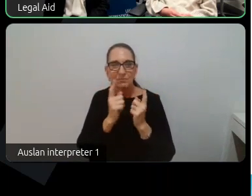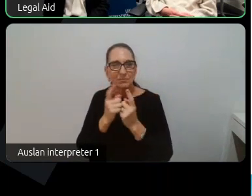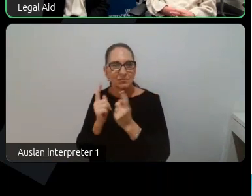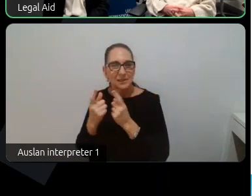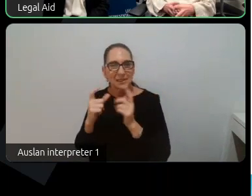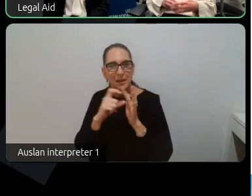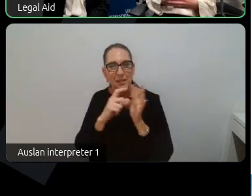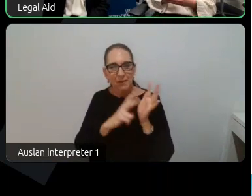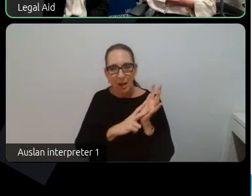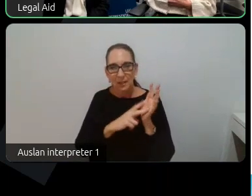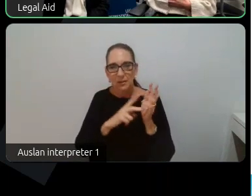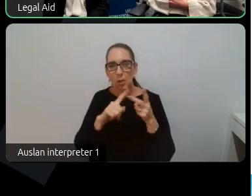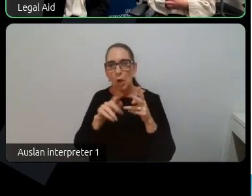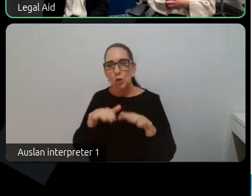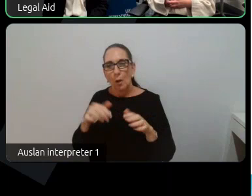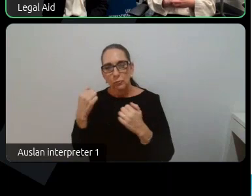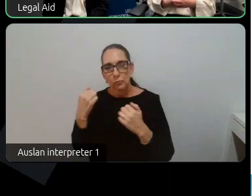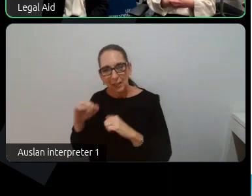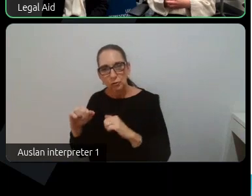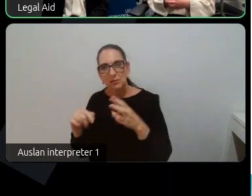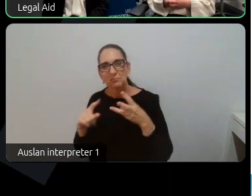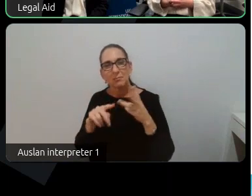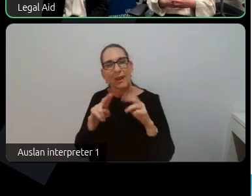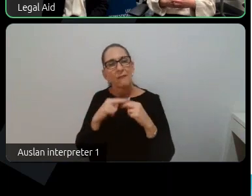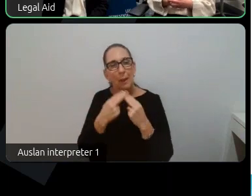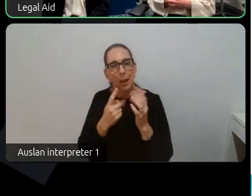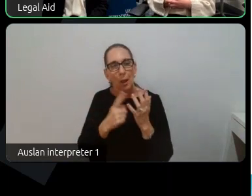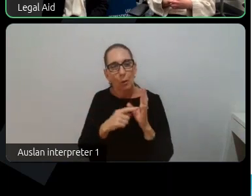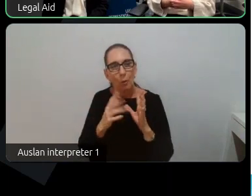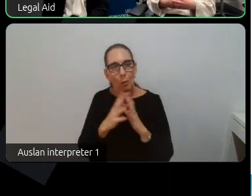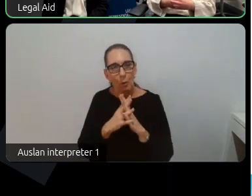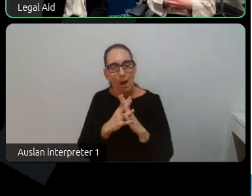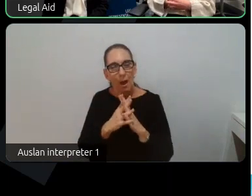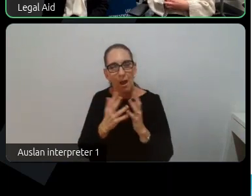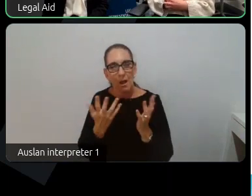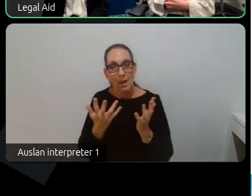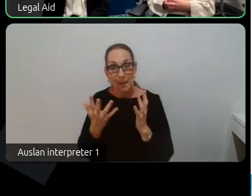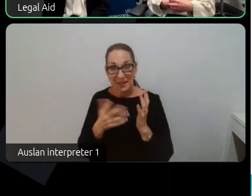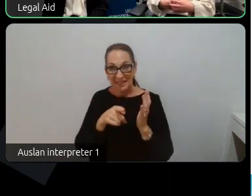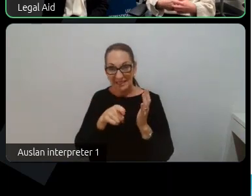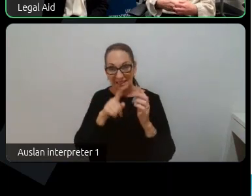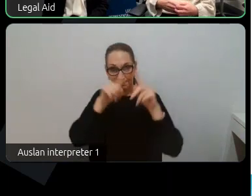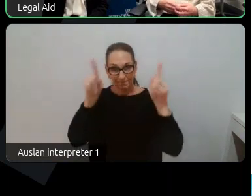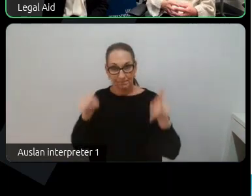child protection, and family law. And um that's the page about the child protection duty lawyer,